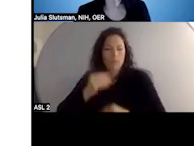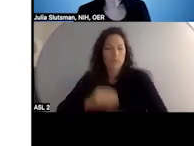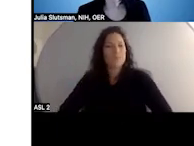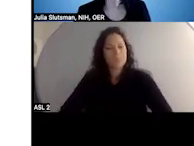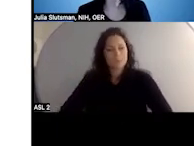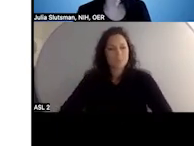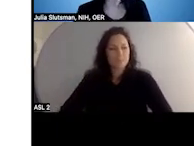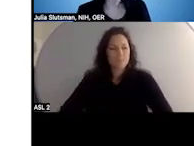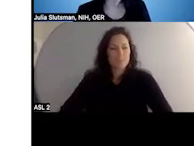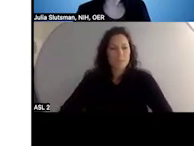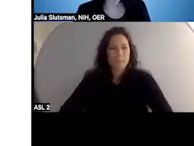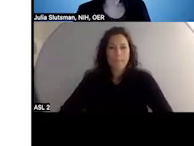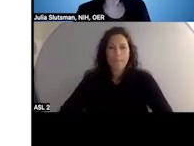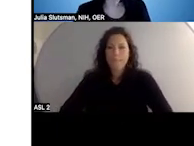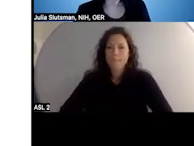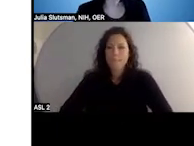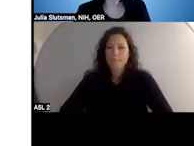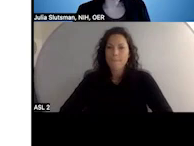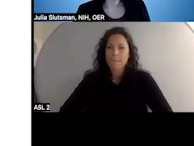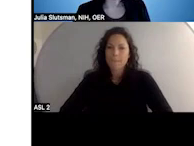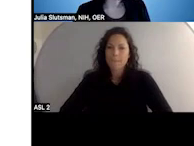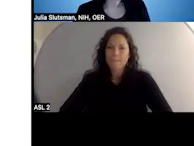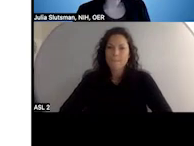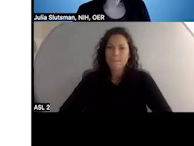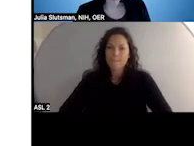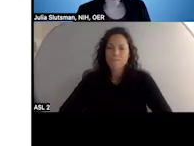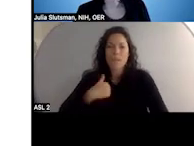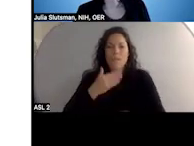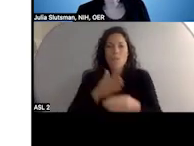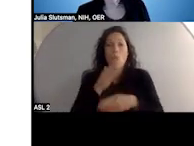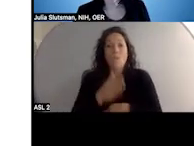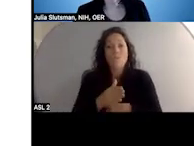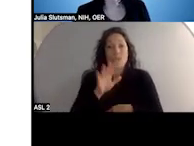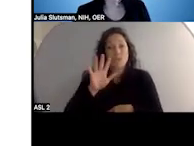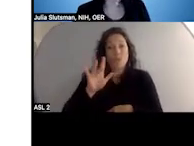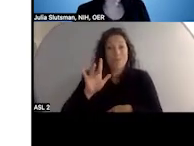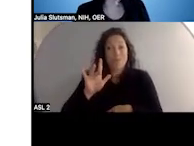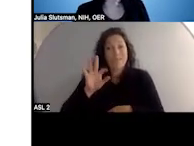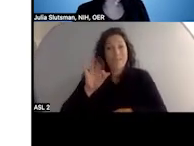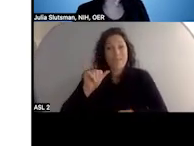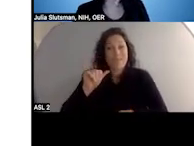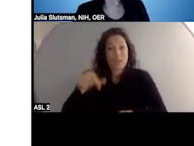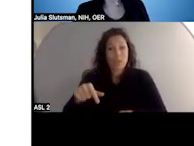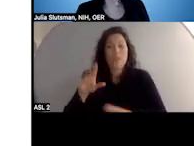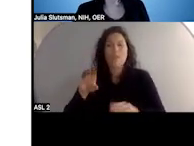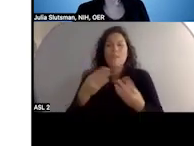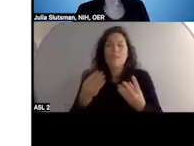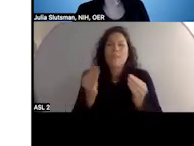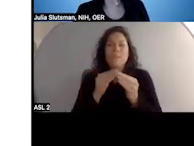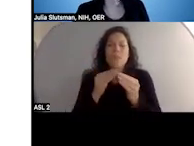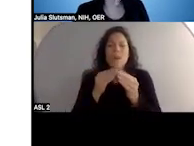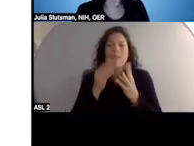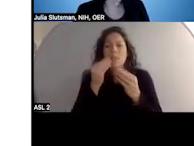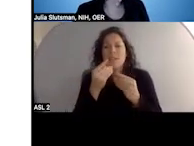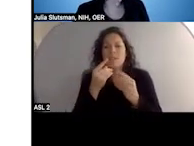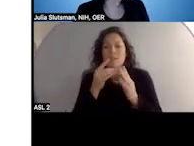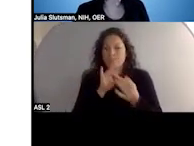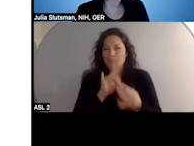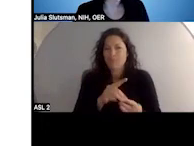We have over 25 FAQs that give more information about the policy, and these really cover a range of areas